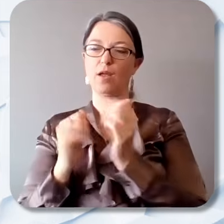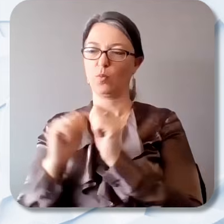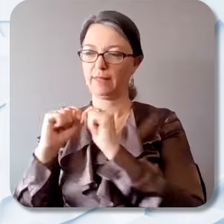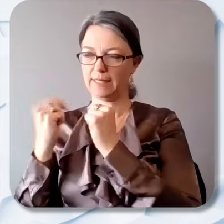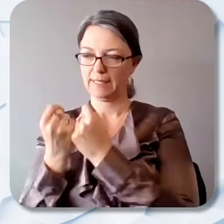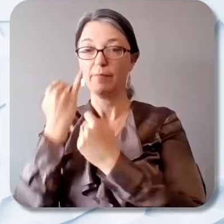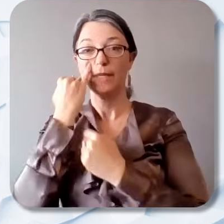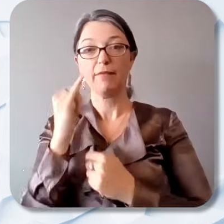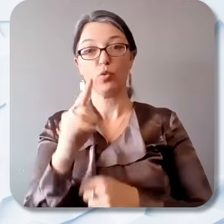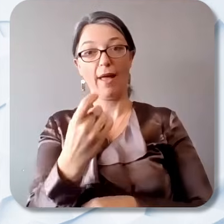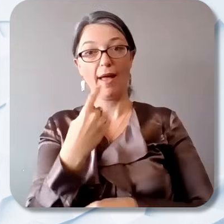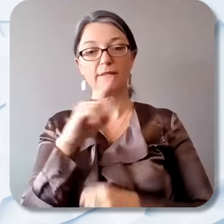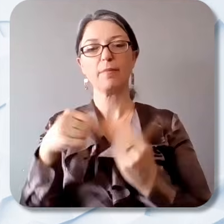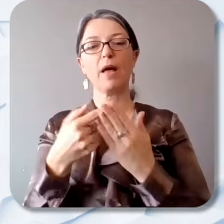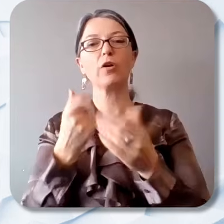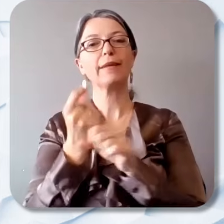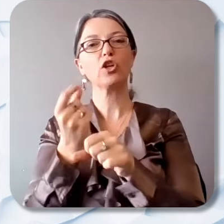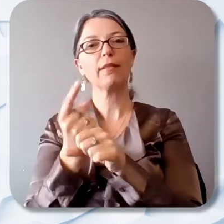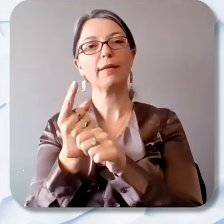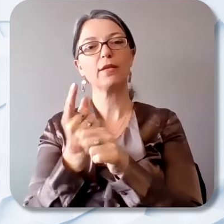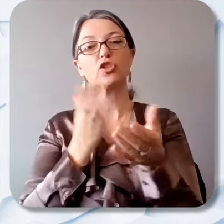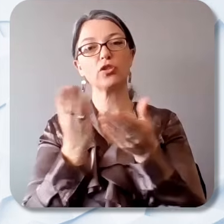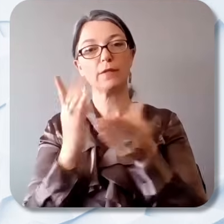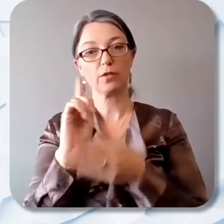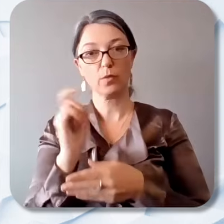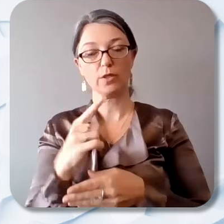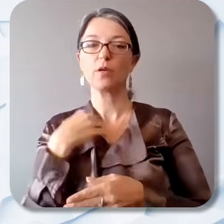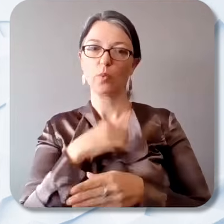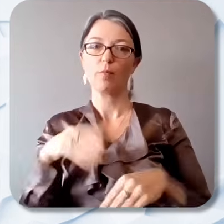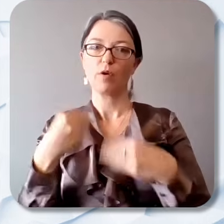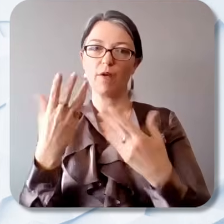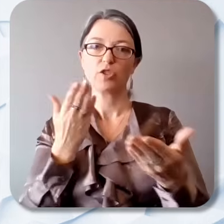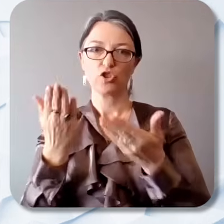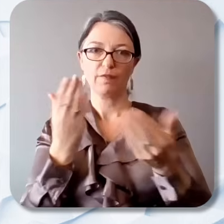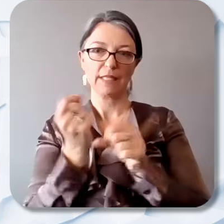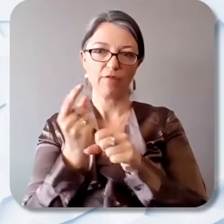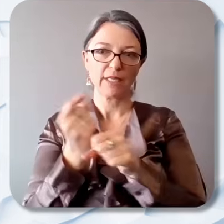So if you asked a yearly service question, meaning, we provide services on a yearly basis, how do we calculate that?